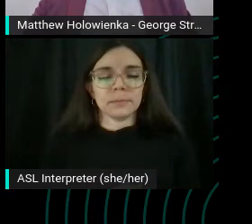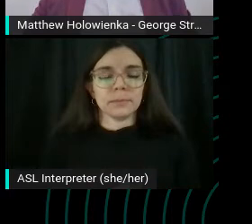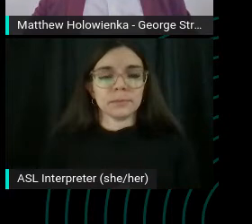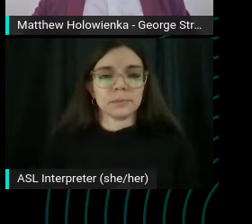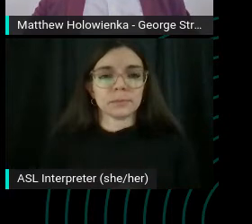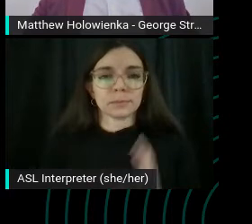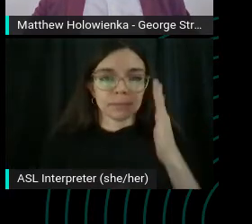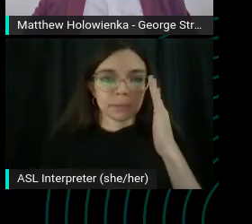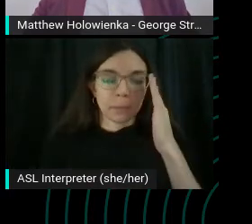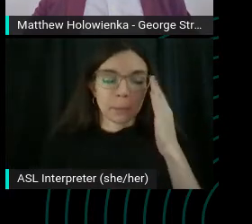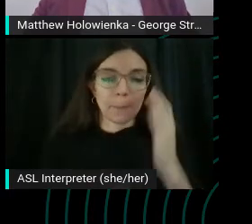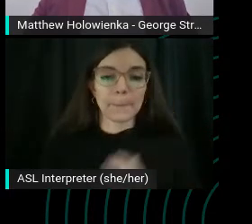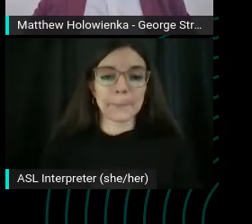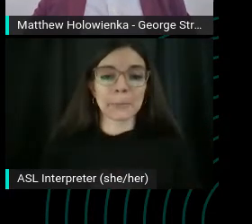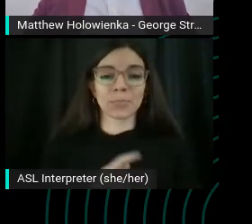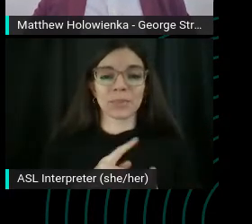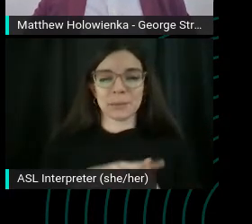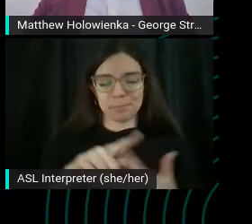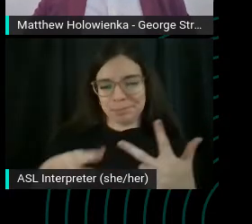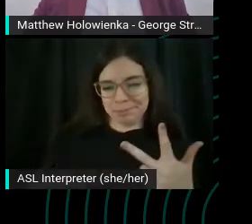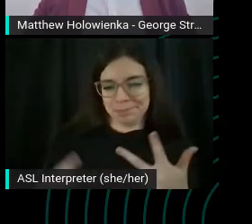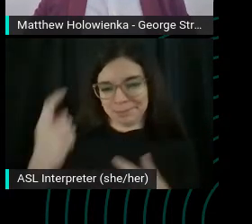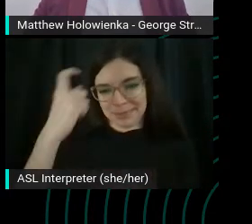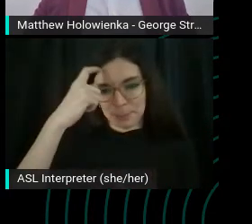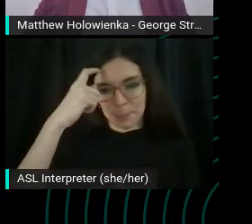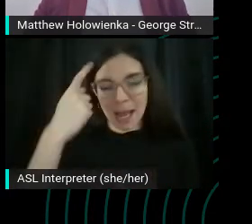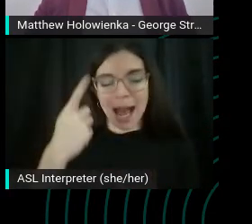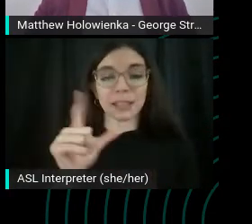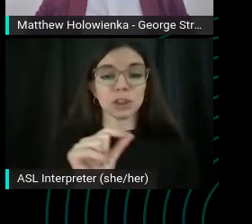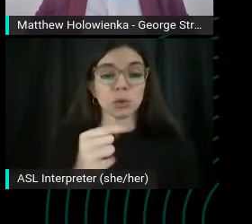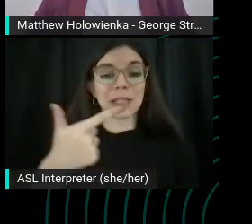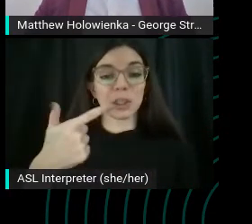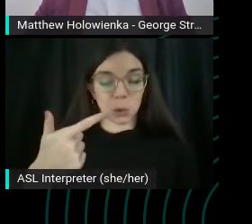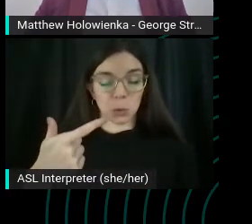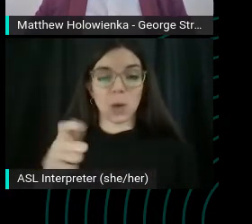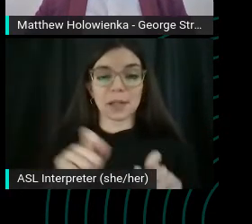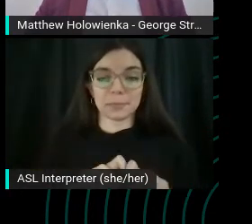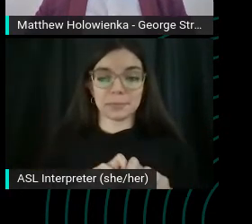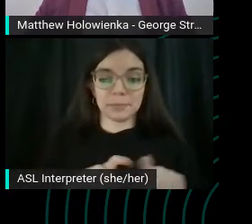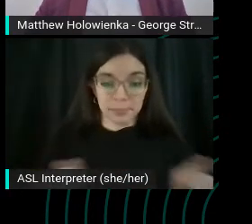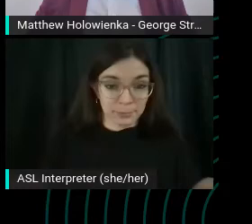With keeping these things in mind, in 2021, George Street Playhouse launched a virtual season that had four shows.